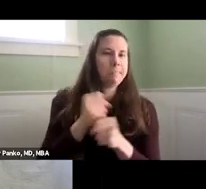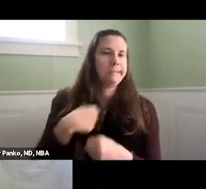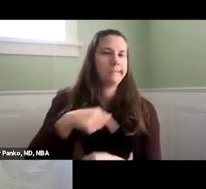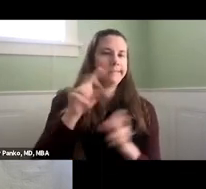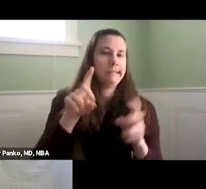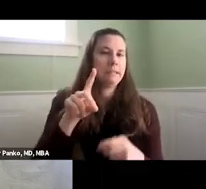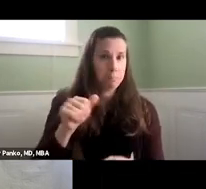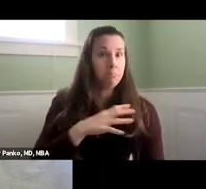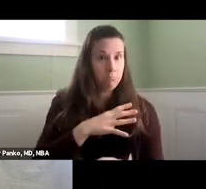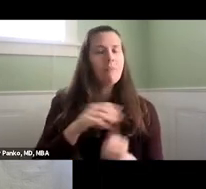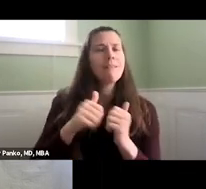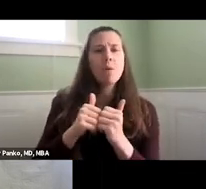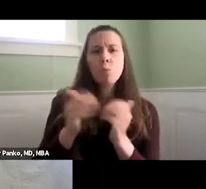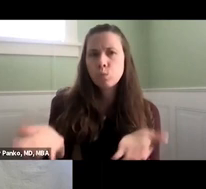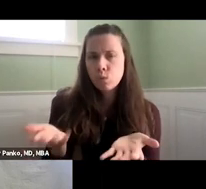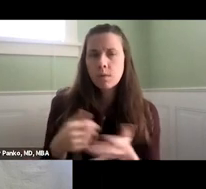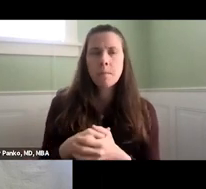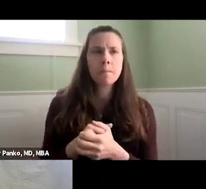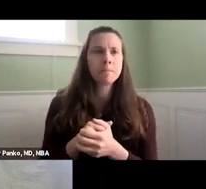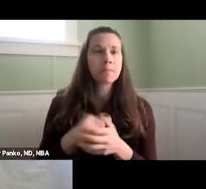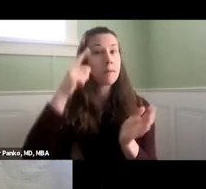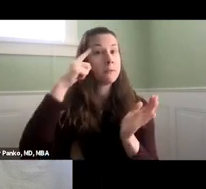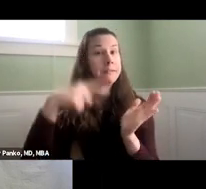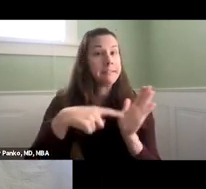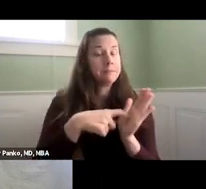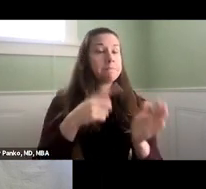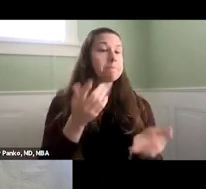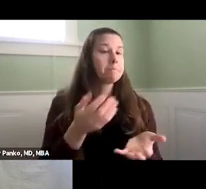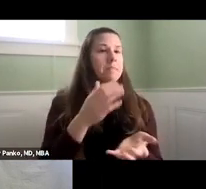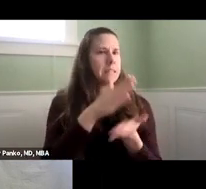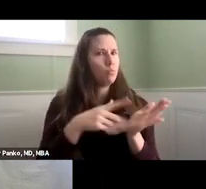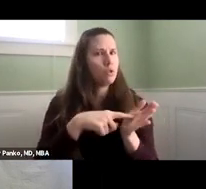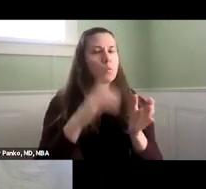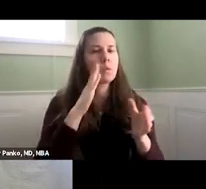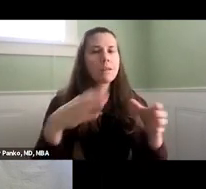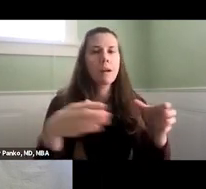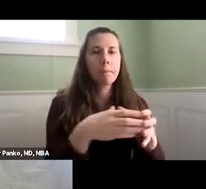so people who are deaf who do not identify as being disabled may not get captured in those data sets.